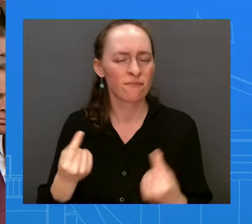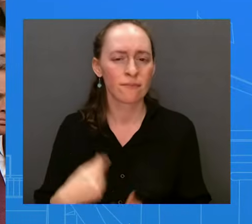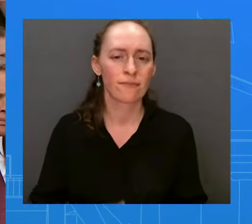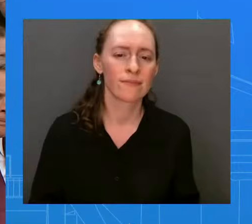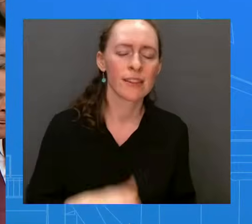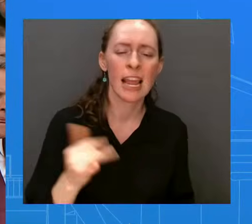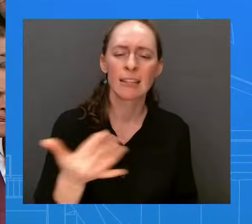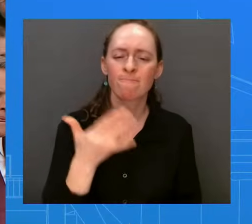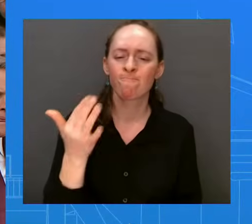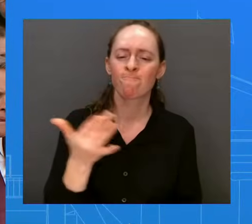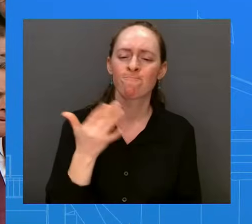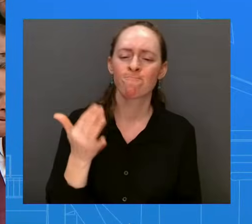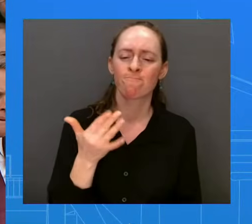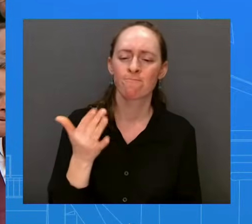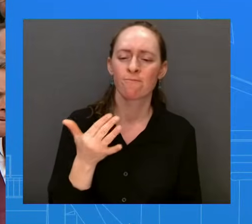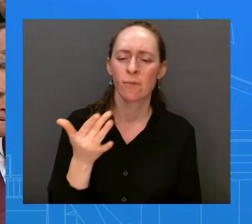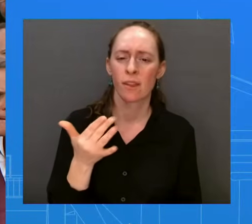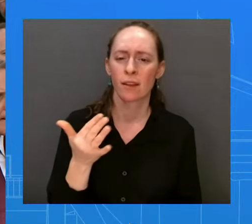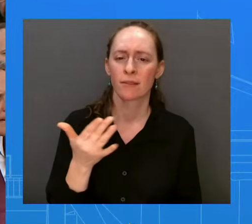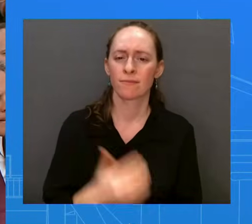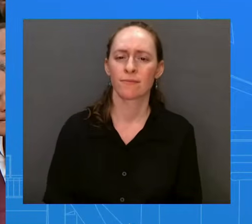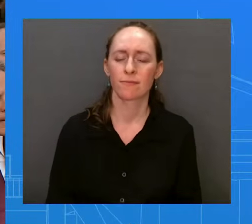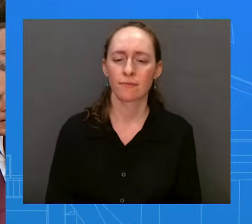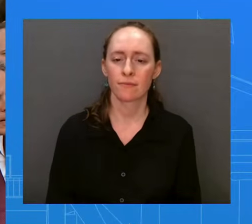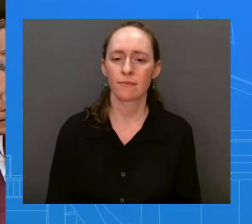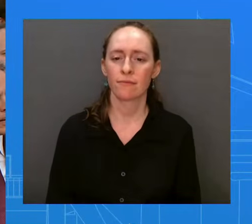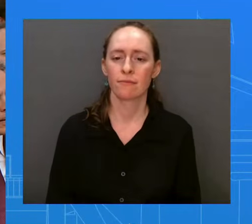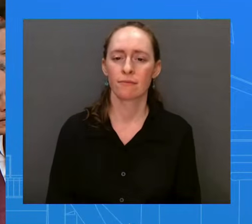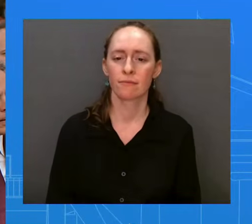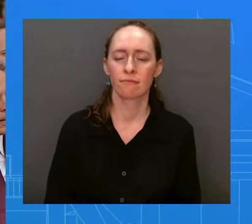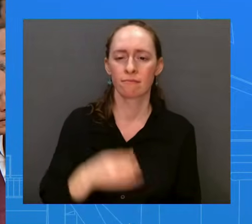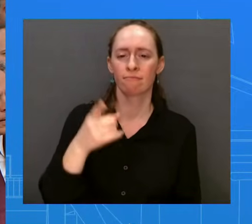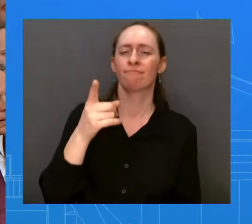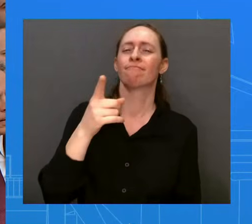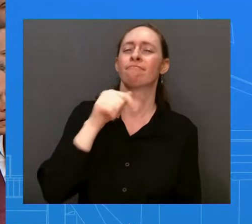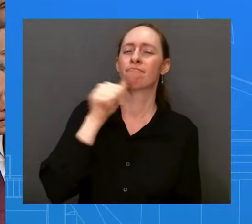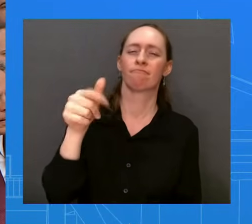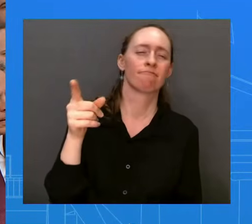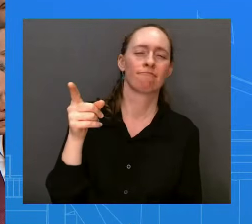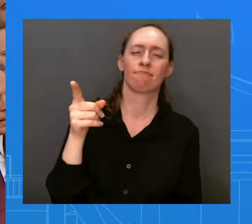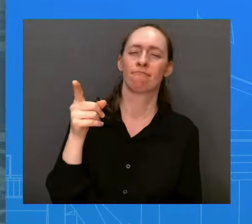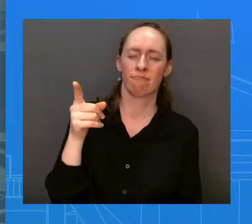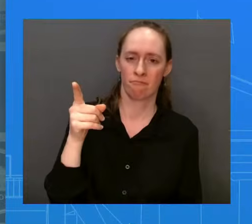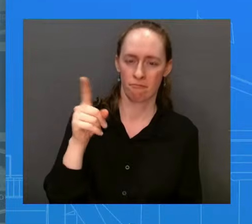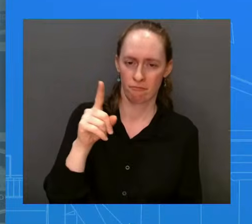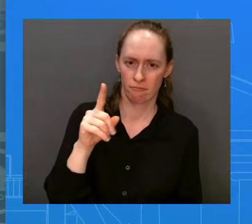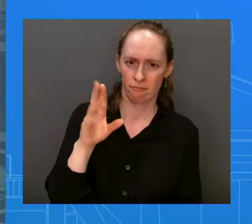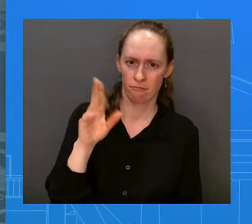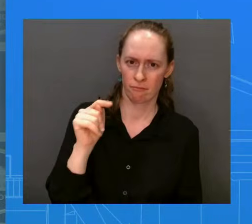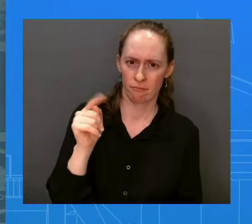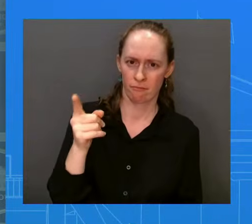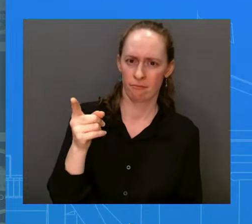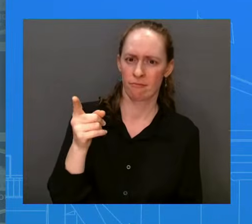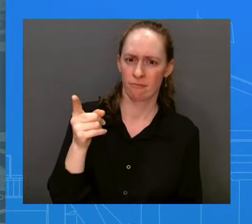I mean, has there been any additional information since one was shot down Friday and then over the weekend? Mr. Kirby: Because these just happened over the last few days